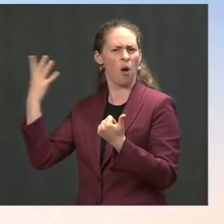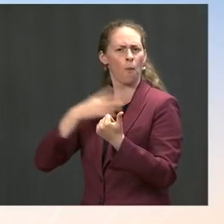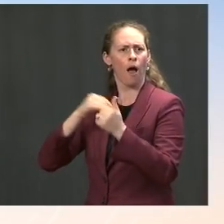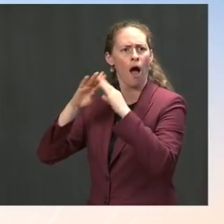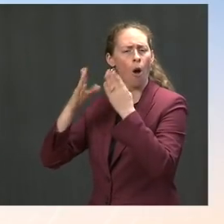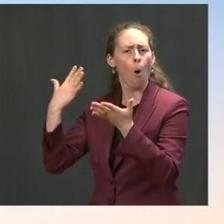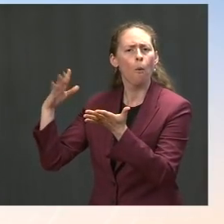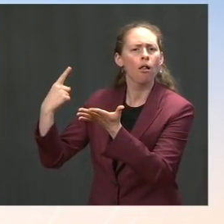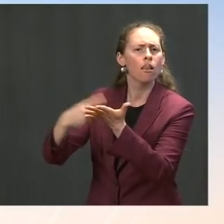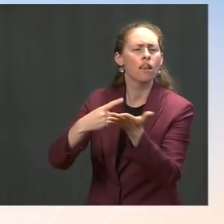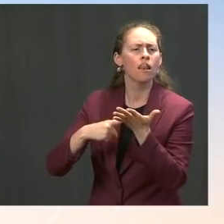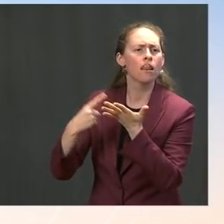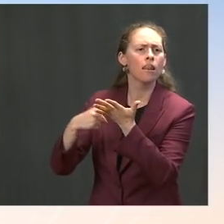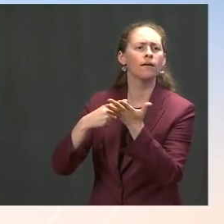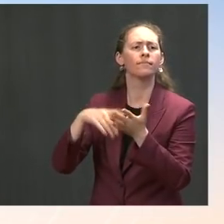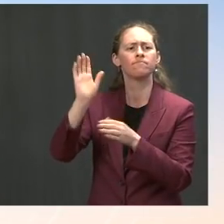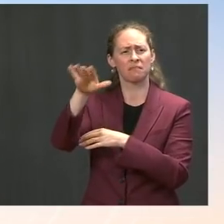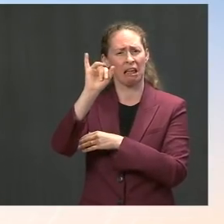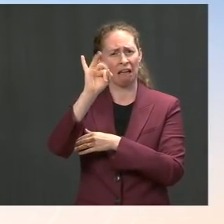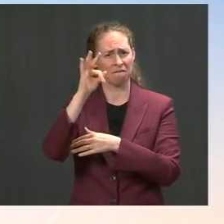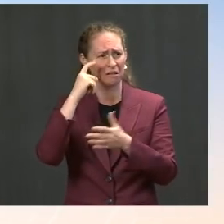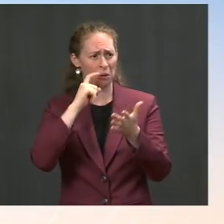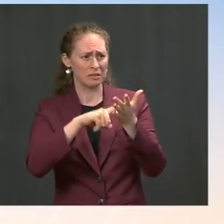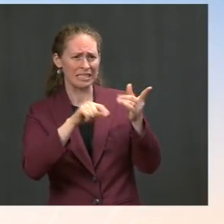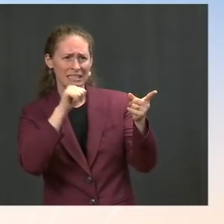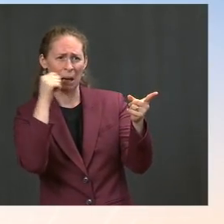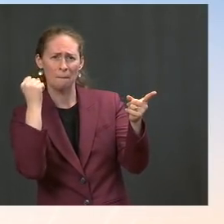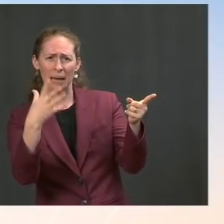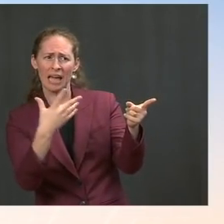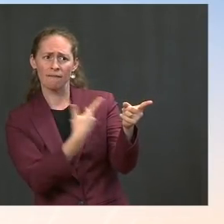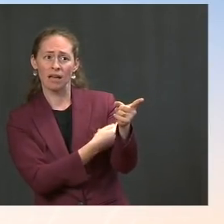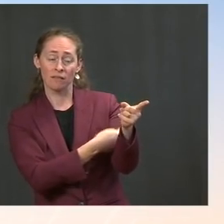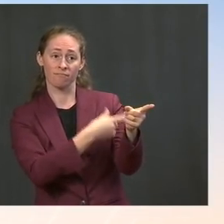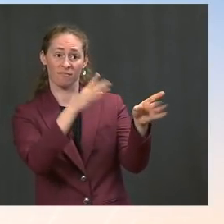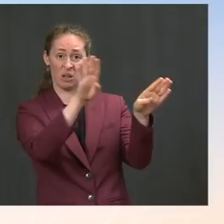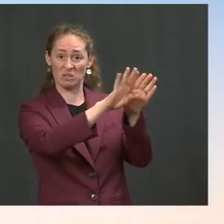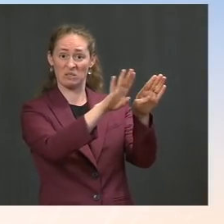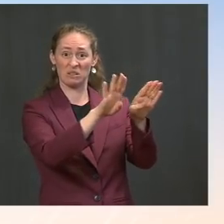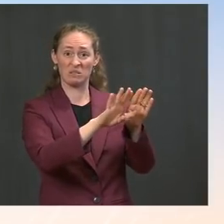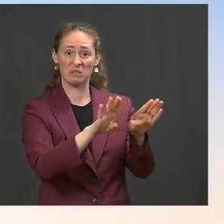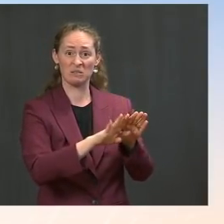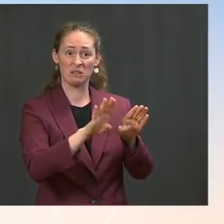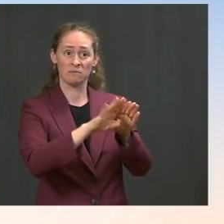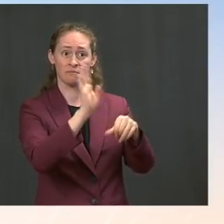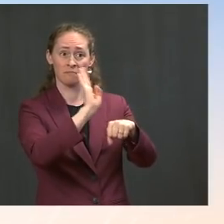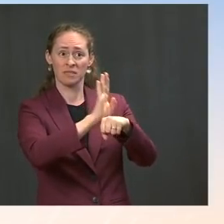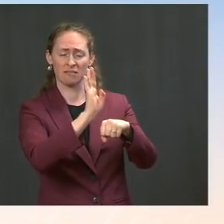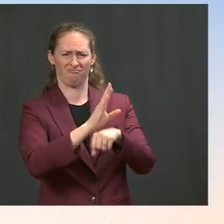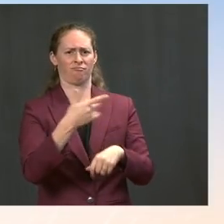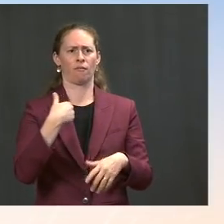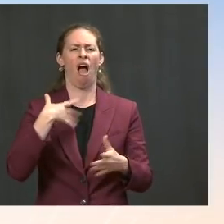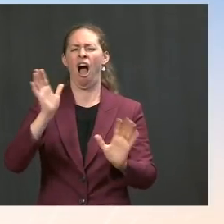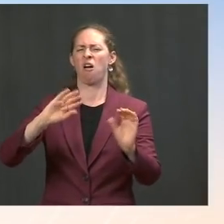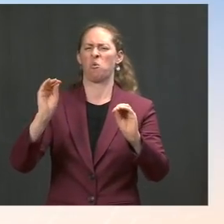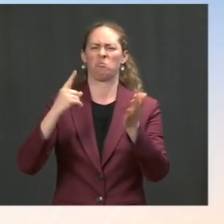that have very low vaccination rates? Ms. Psaki: No. There has not been, no. The Press: Okay. And then on crime, generally -- Ms. Psaki: Can I note, though, two things --